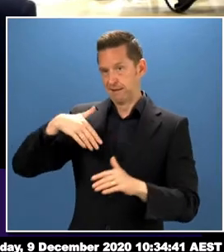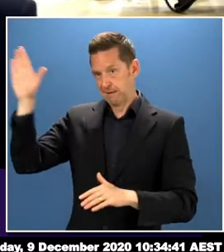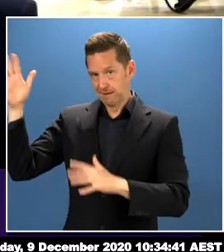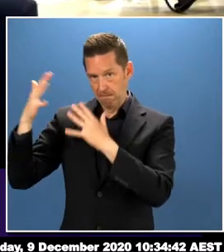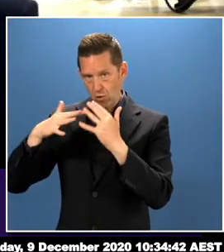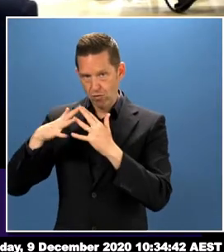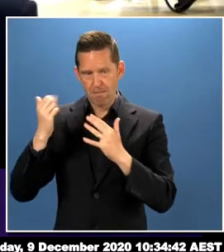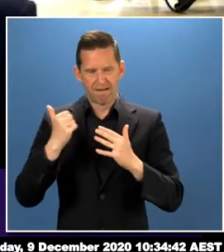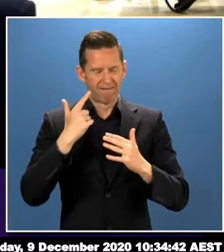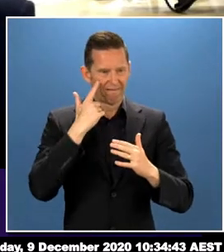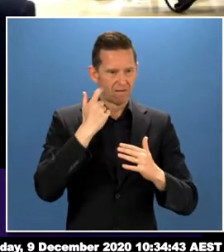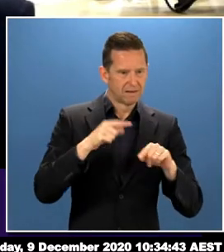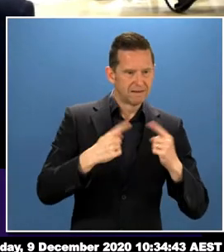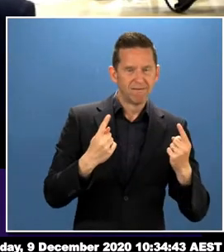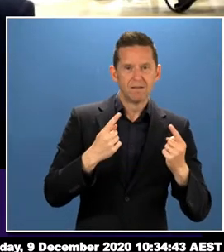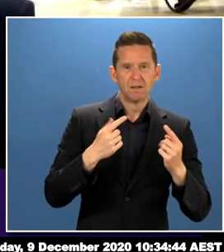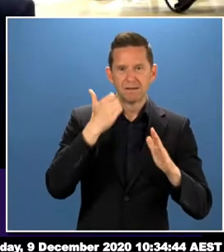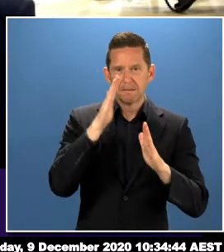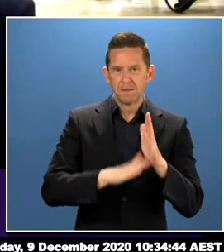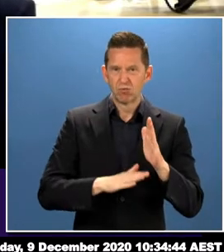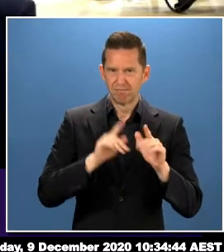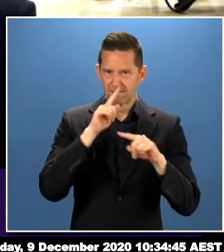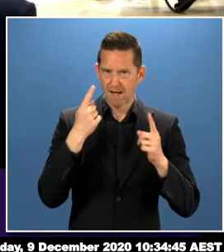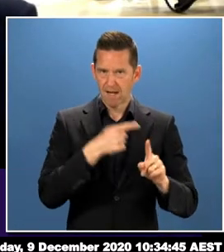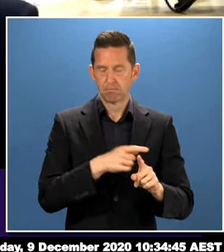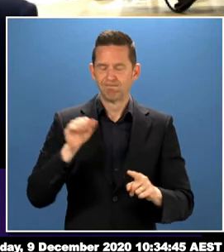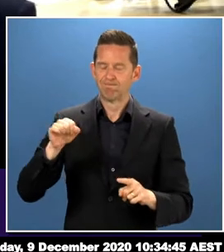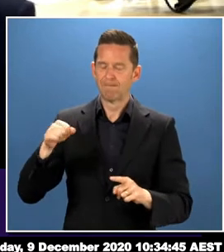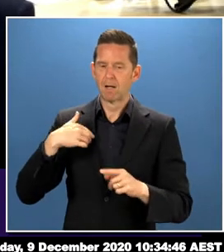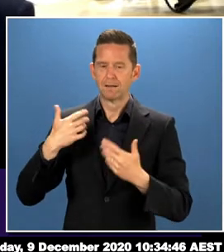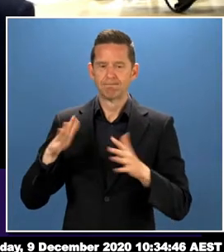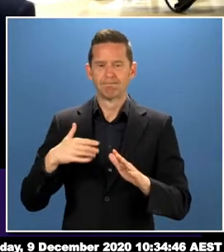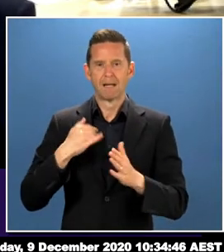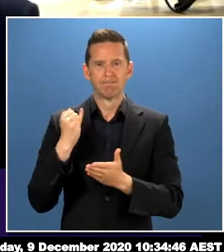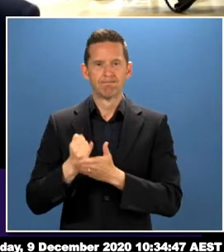In that last year I looked for any and all opportunities. You were applying to positions but you also had the